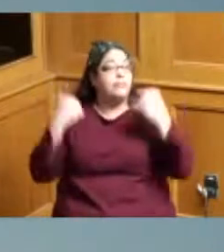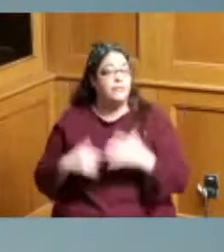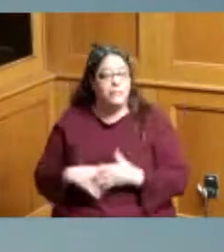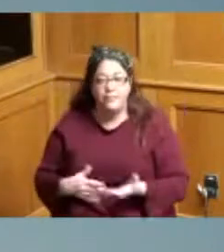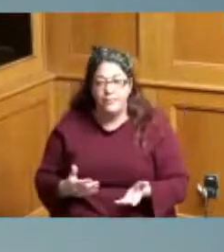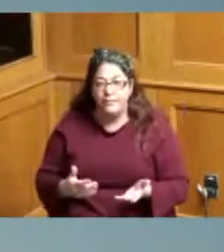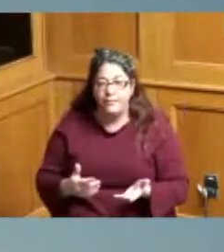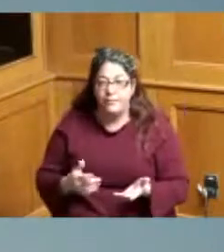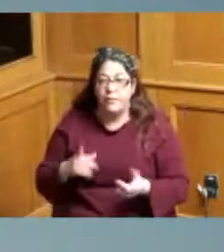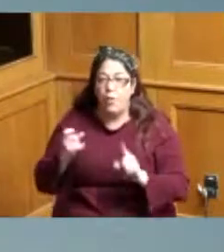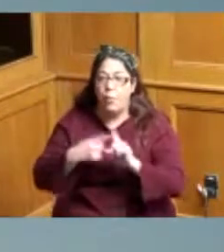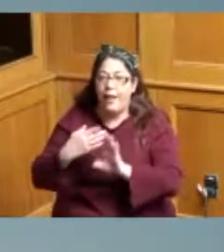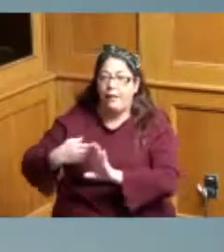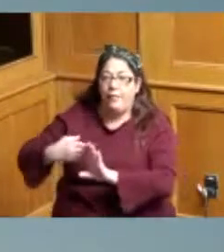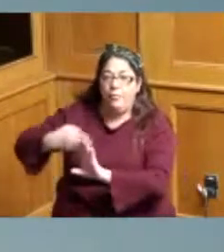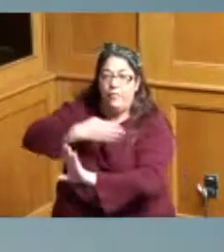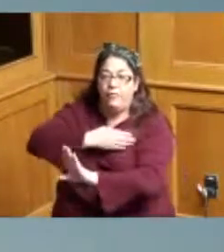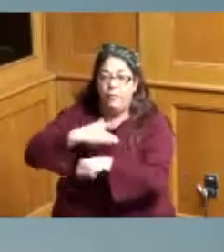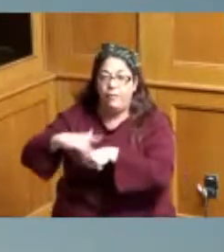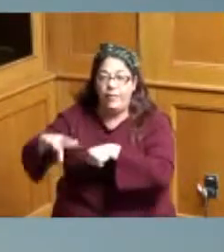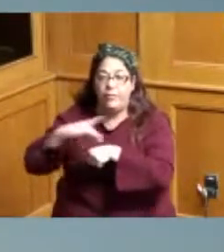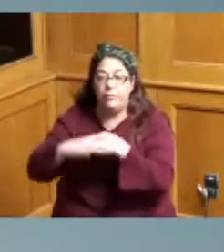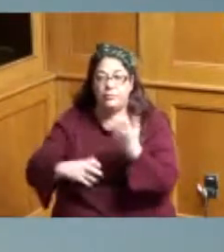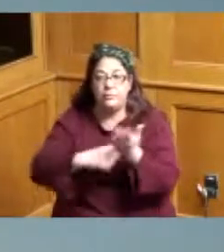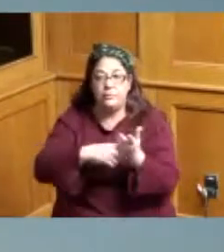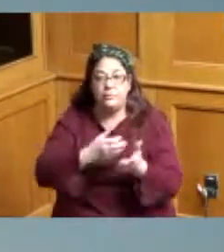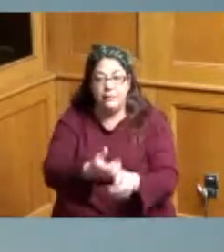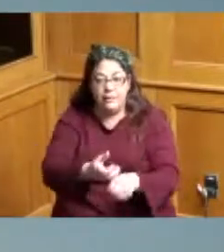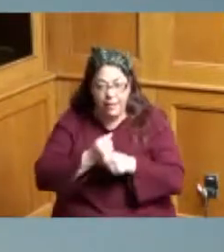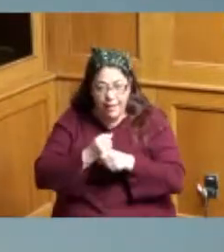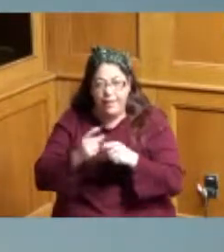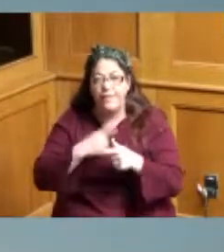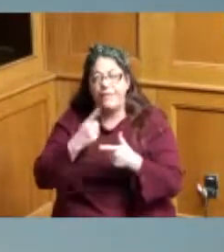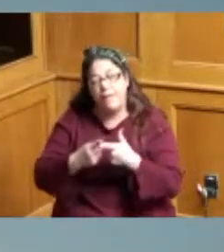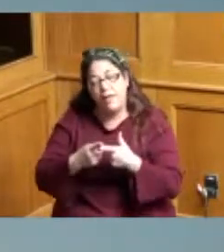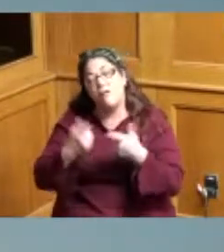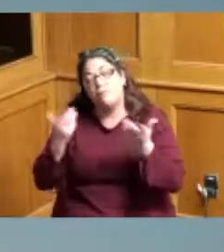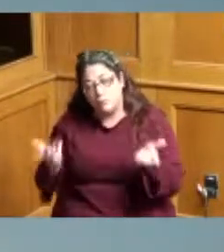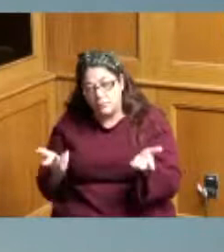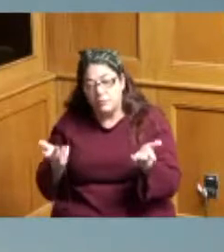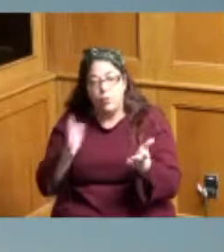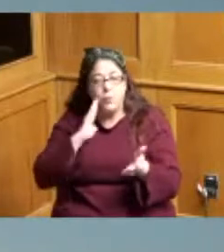advanced ticketing that that helps with that as well so again purpose of discussion today is just